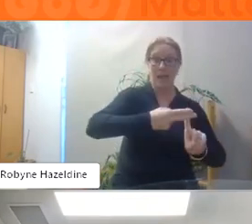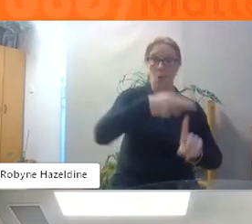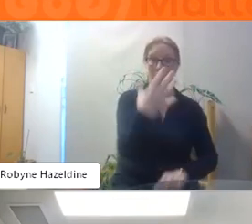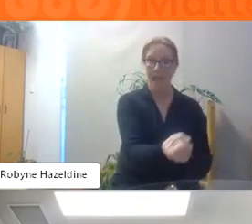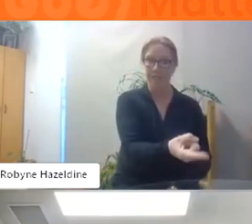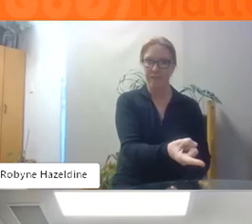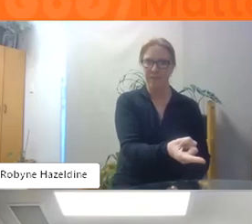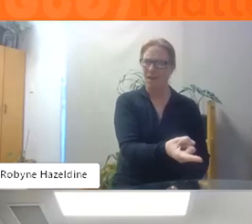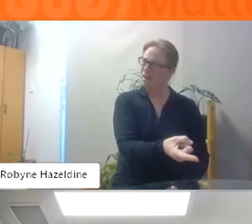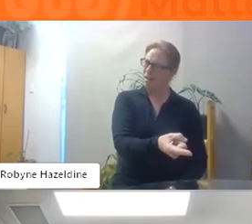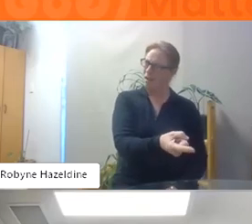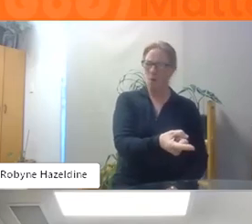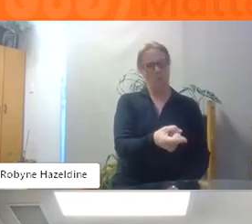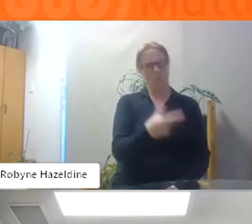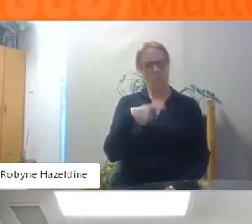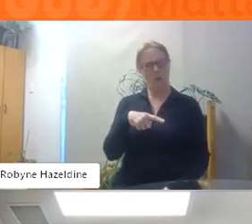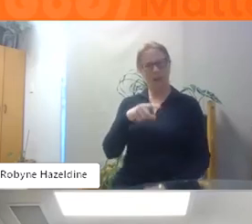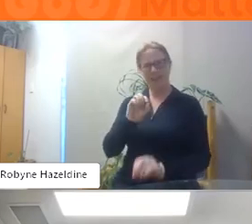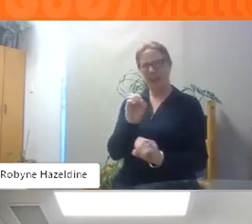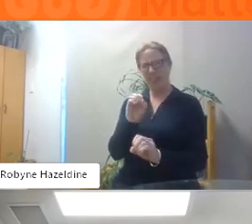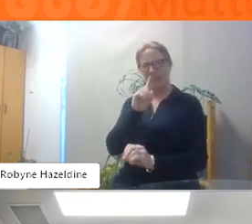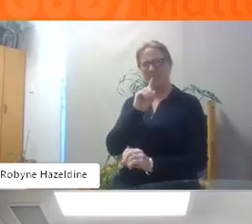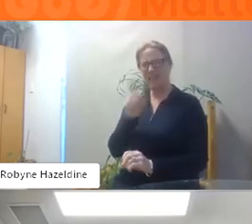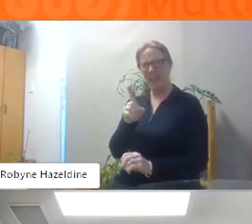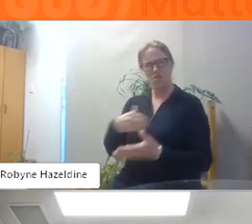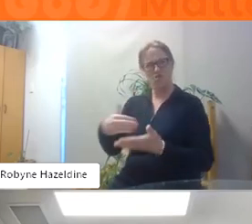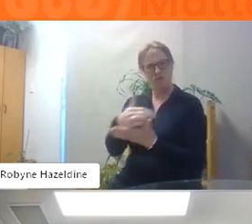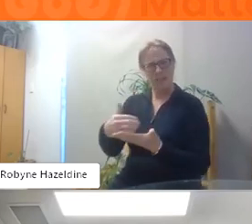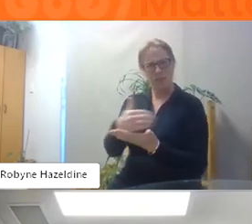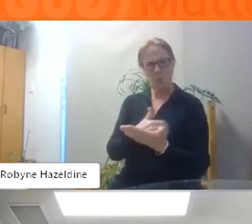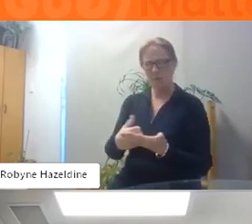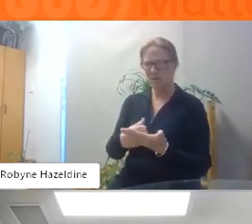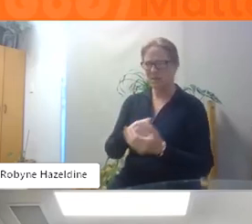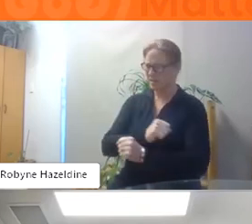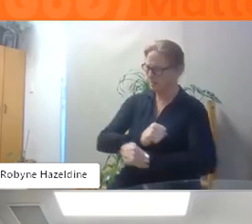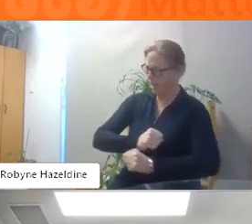than saying what resources does this place, space, community of